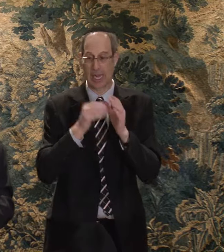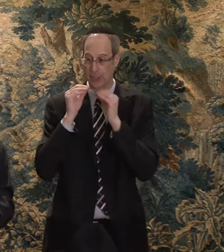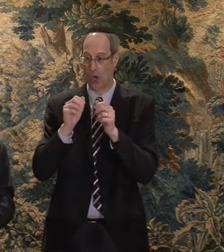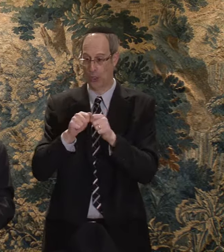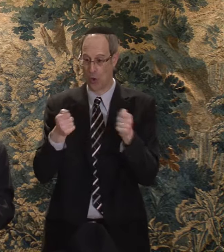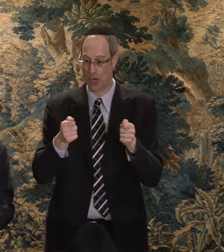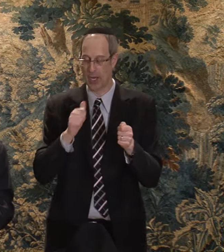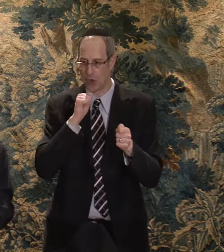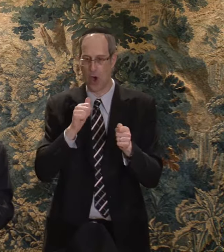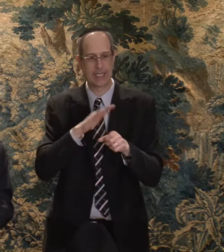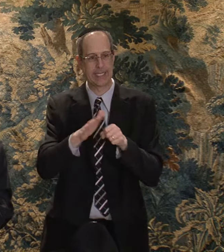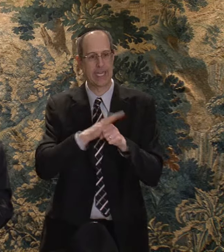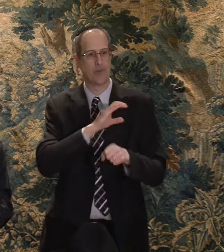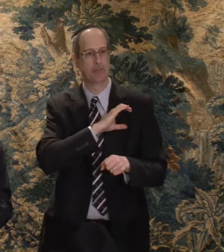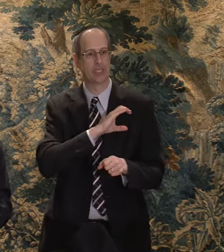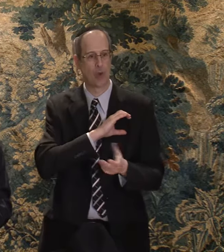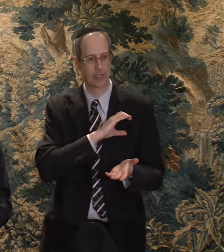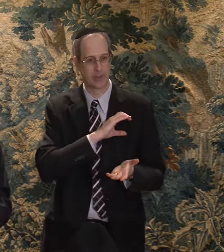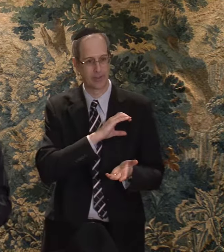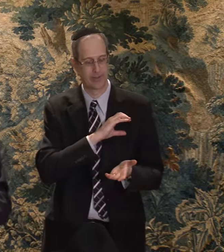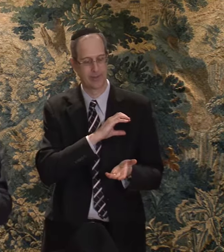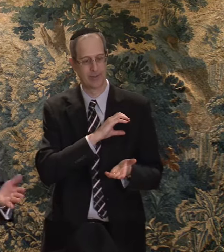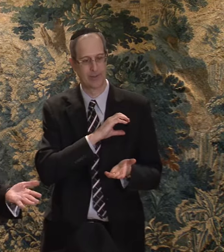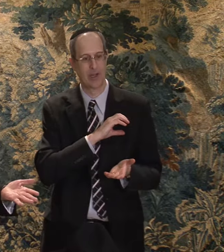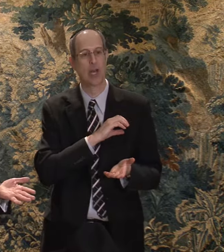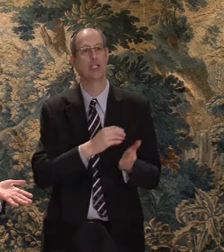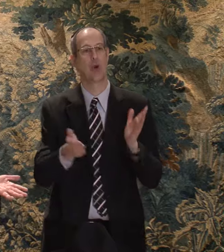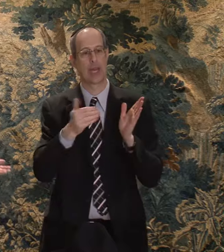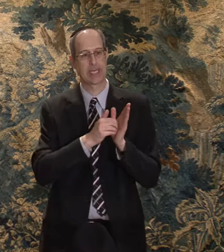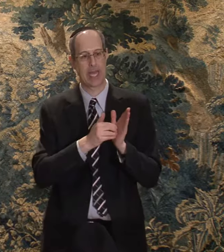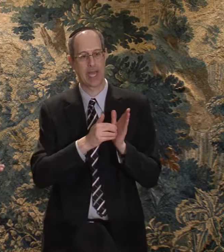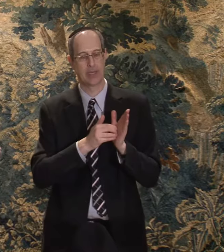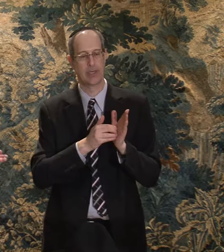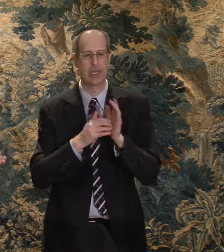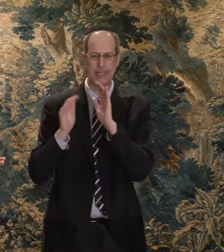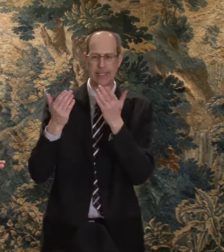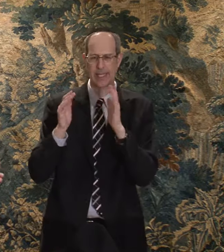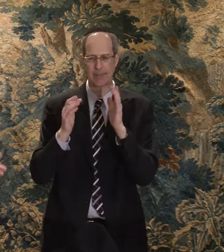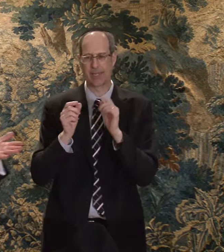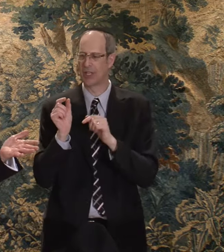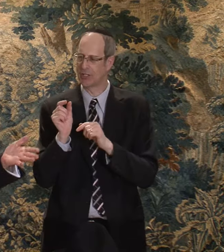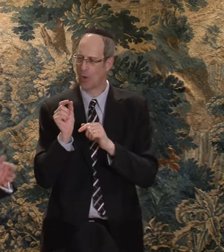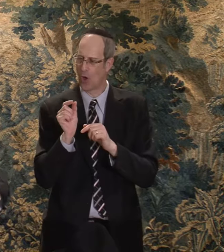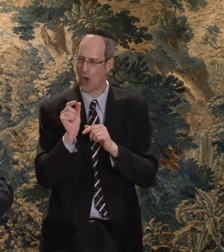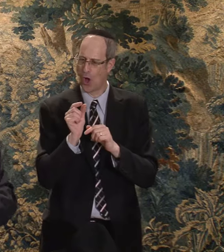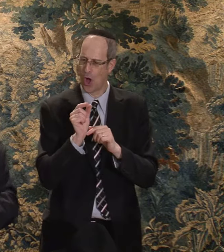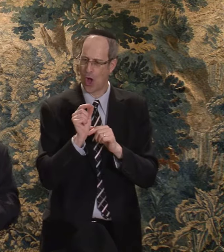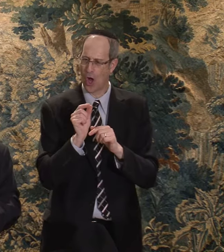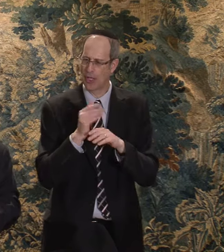me this so again it seems like small things but you know something the small